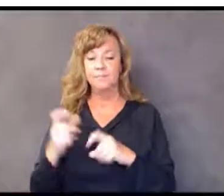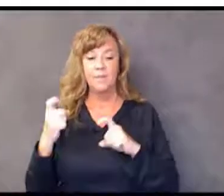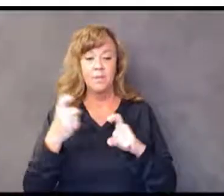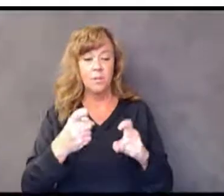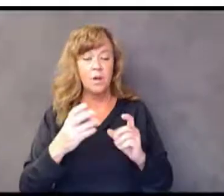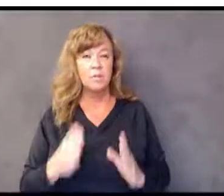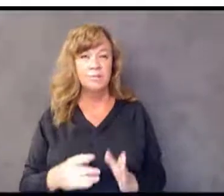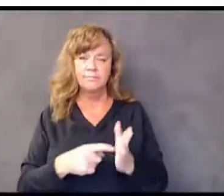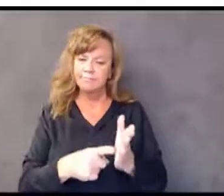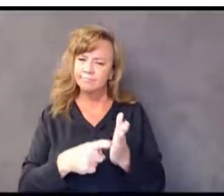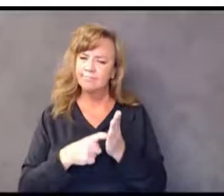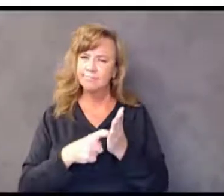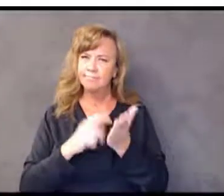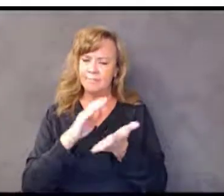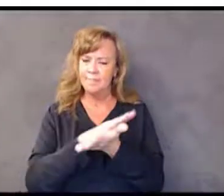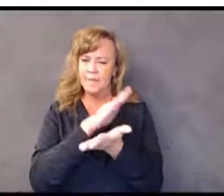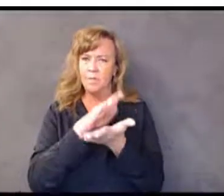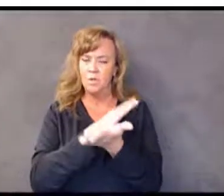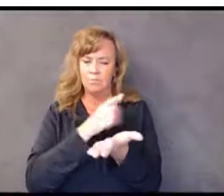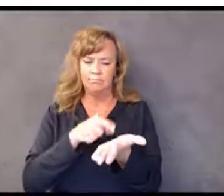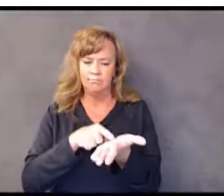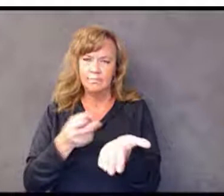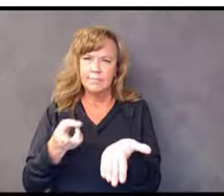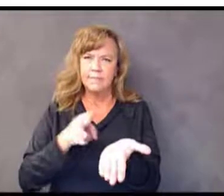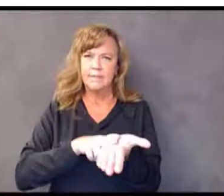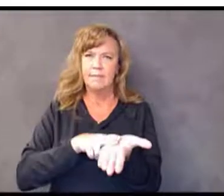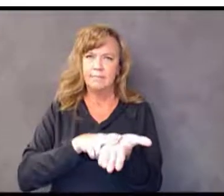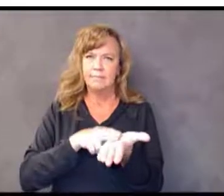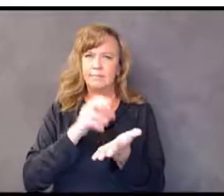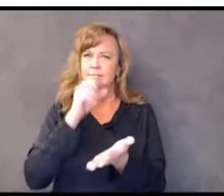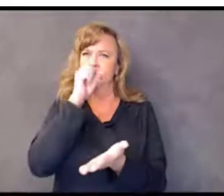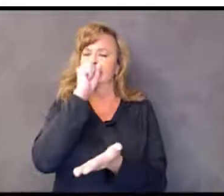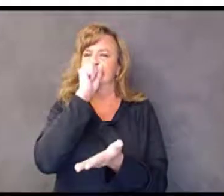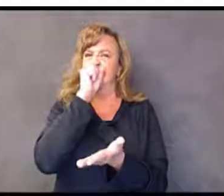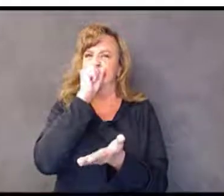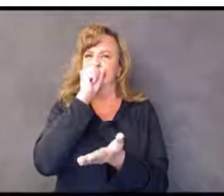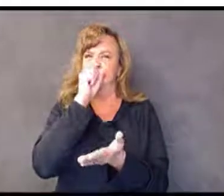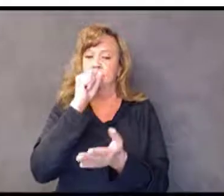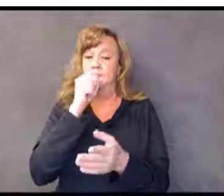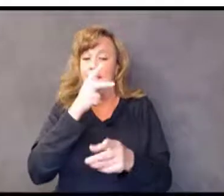agreement to be kept on file in the school district for 2 years.